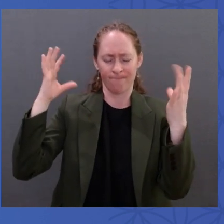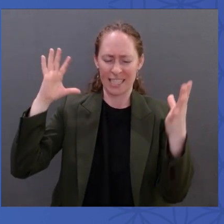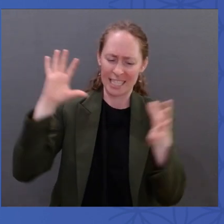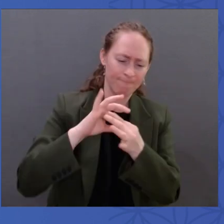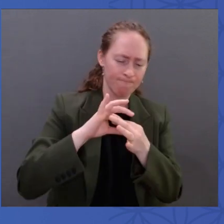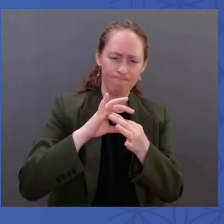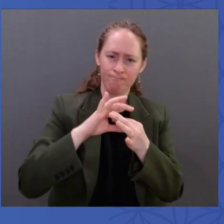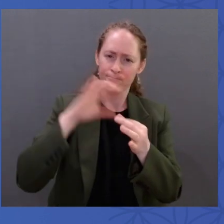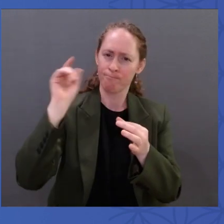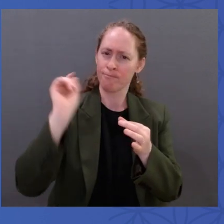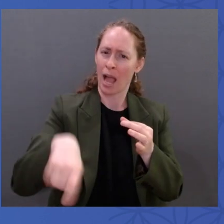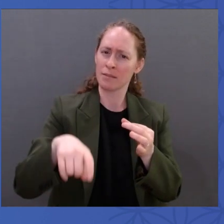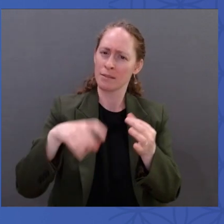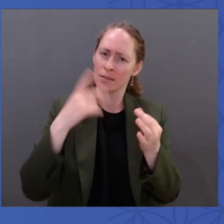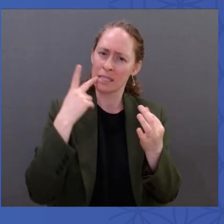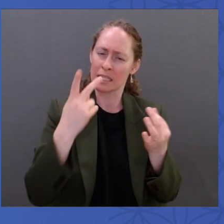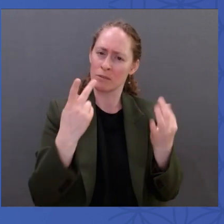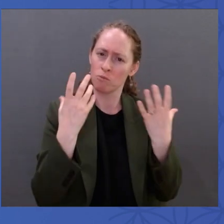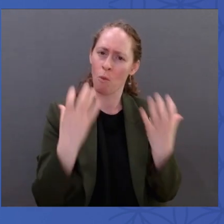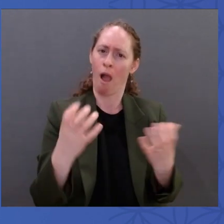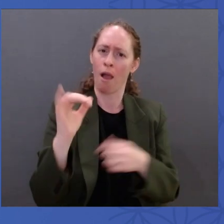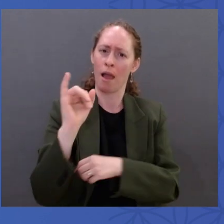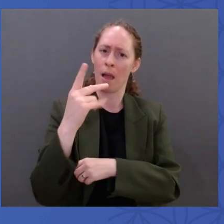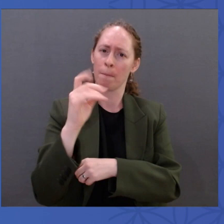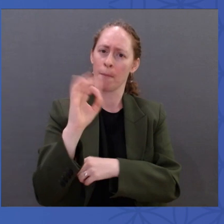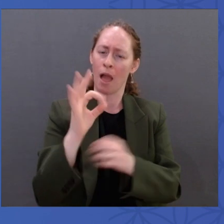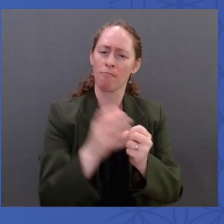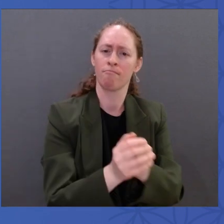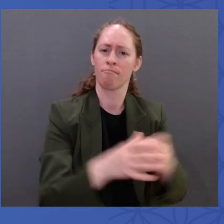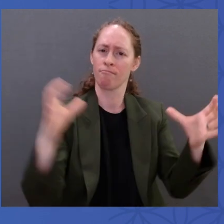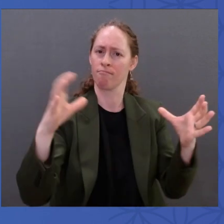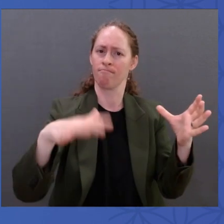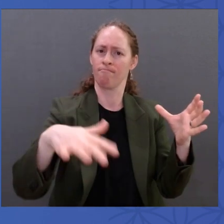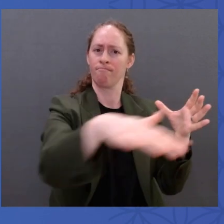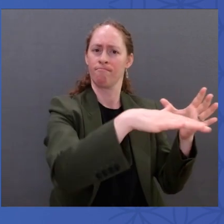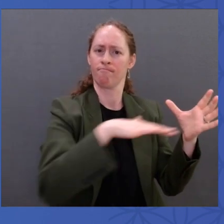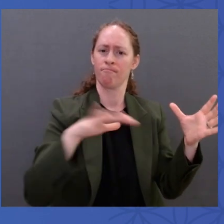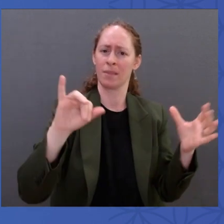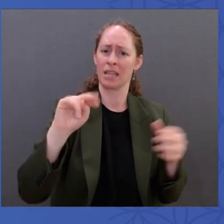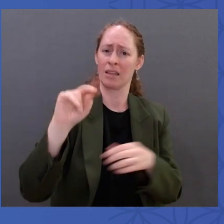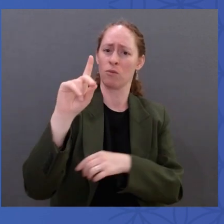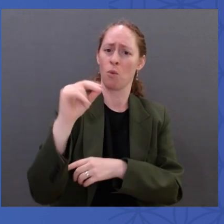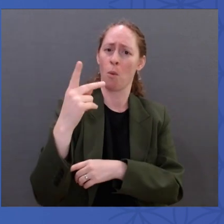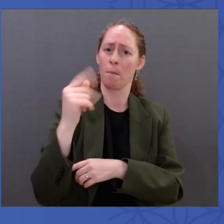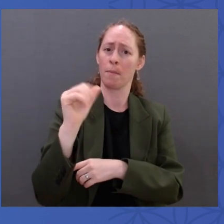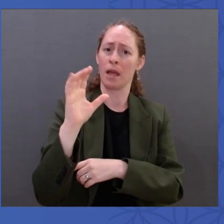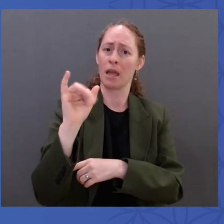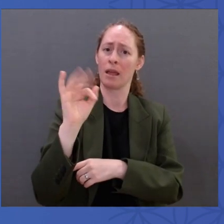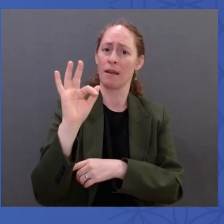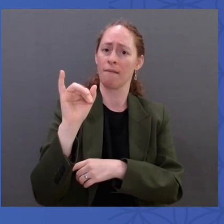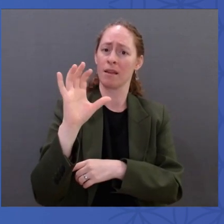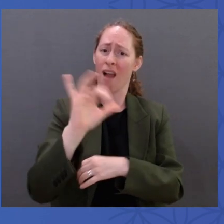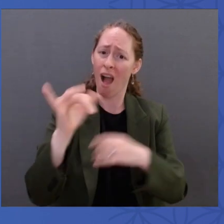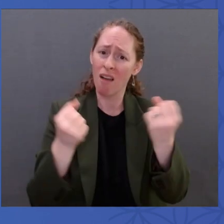which has been well received among ASEAN member states. I have comprises a conceptual framework and a set of these principles